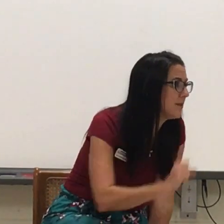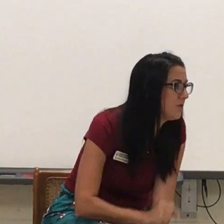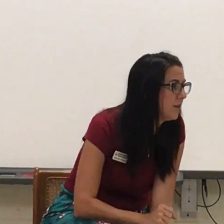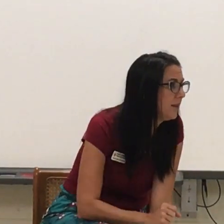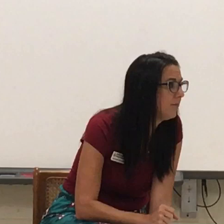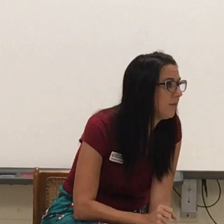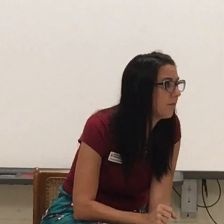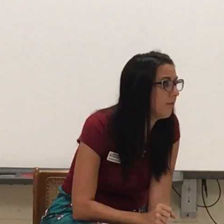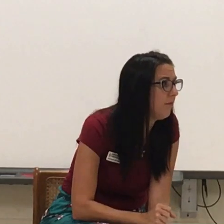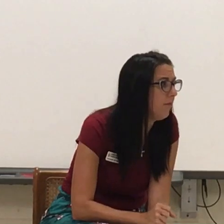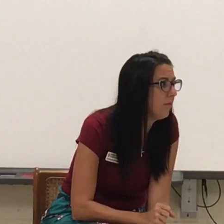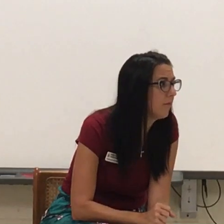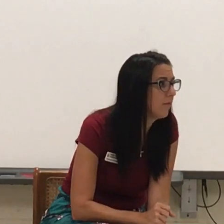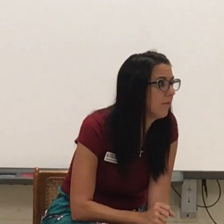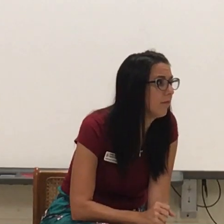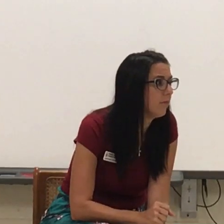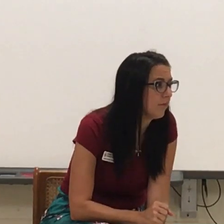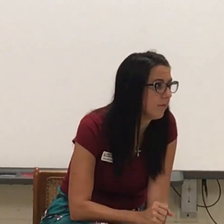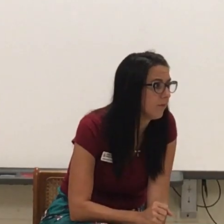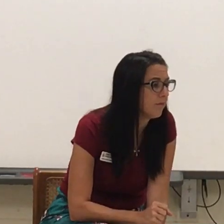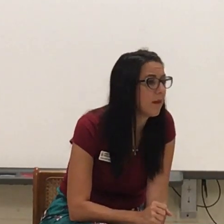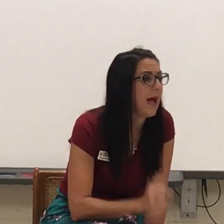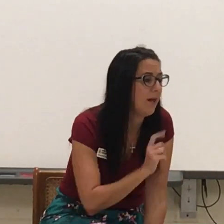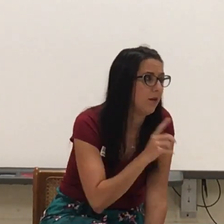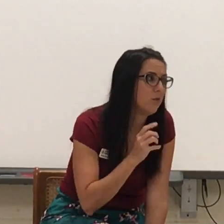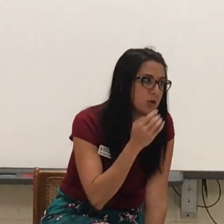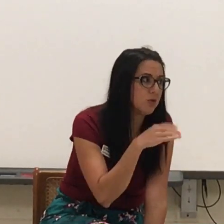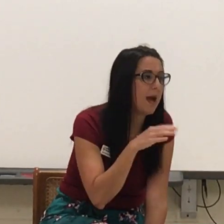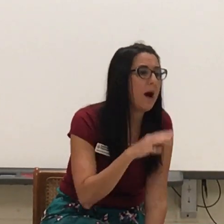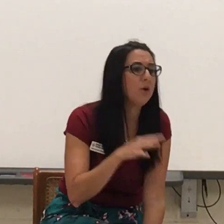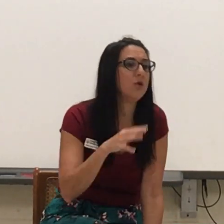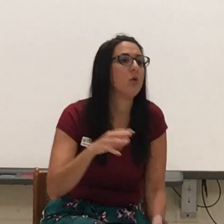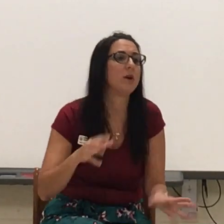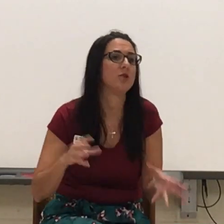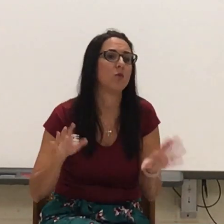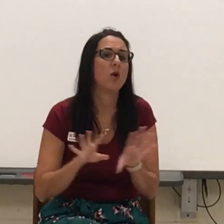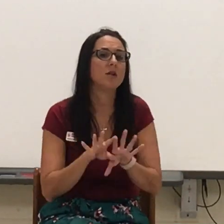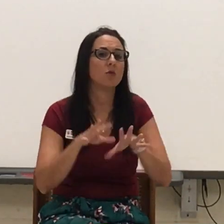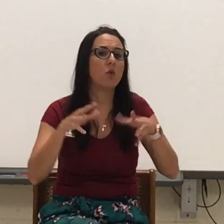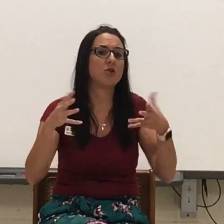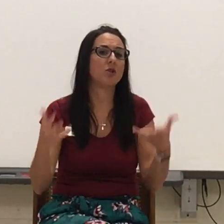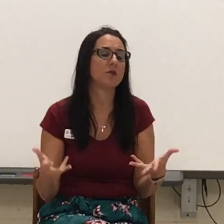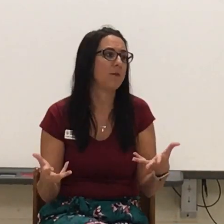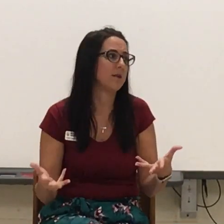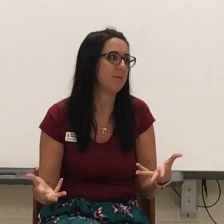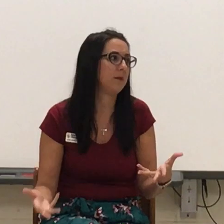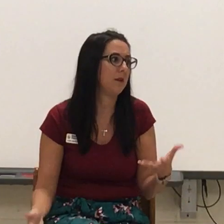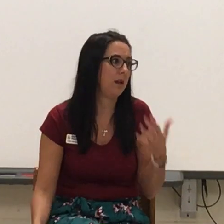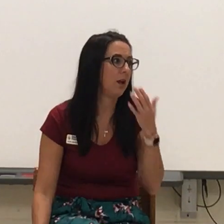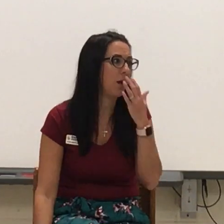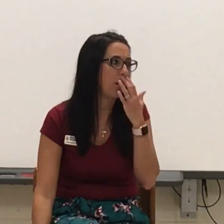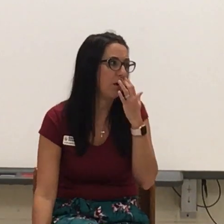What did you say Trinity? How though? How are you going to... what is your responsibility?